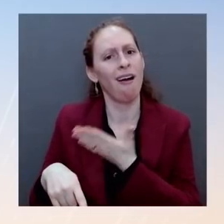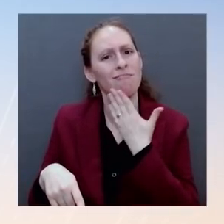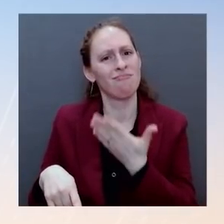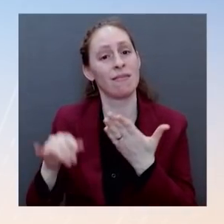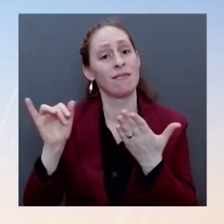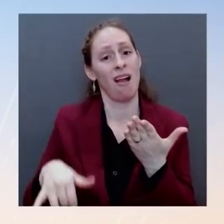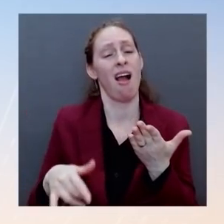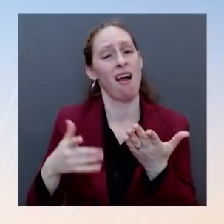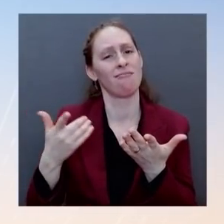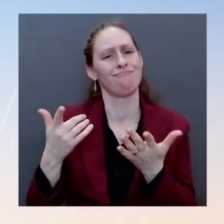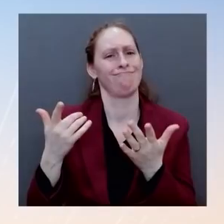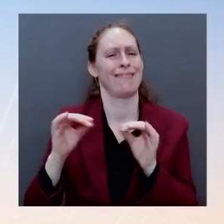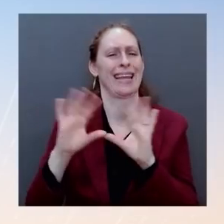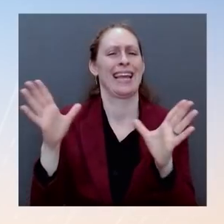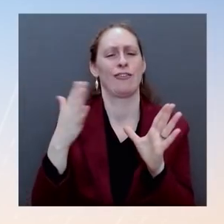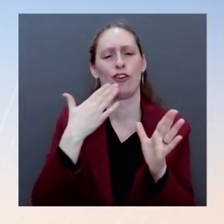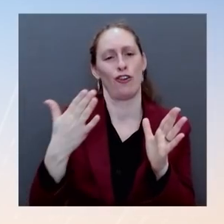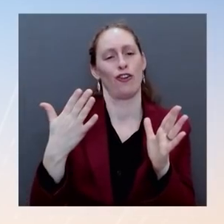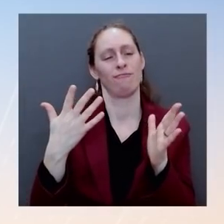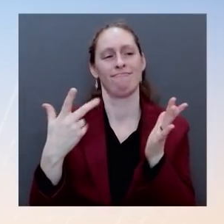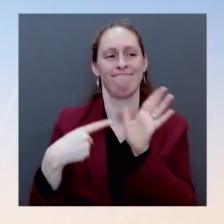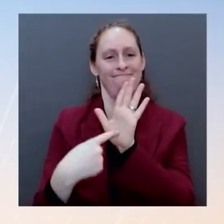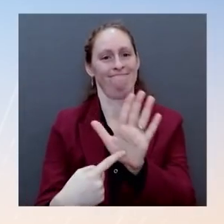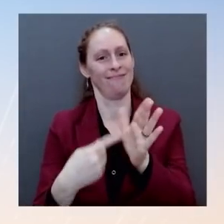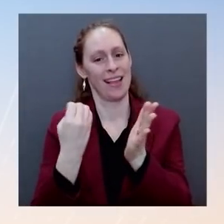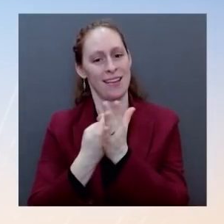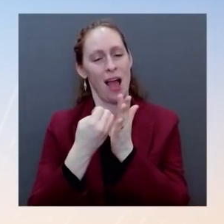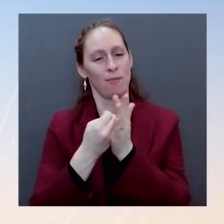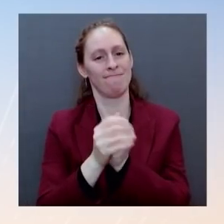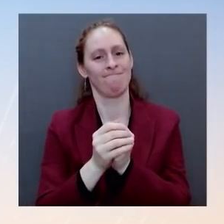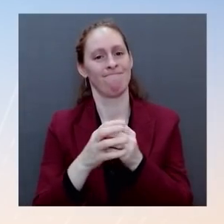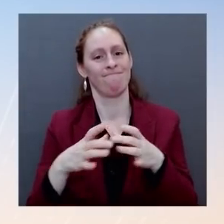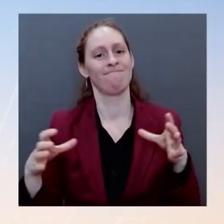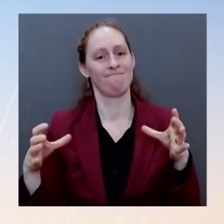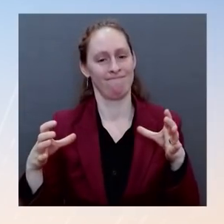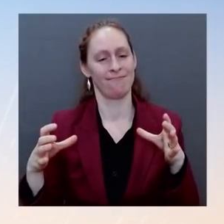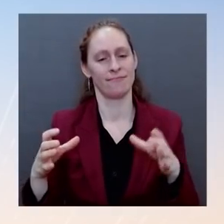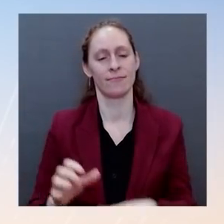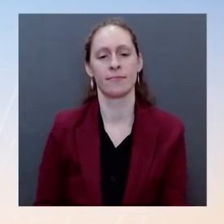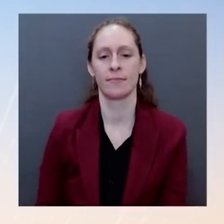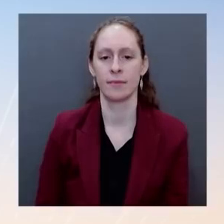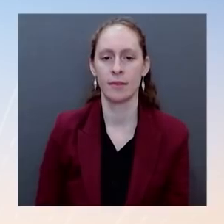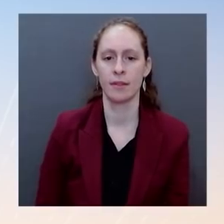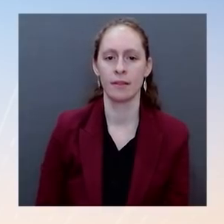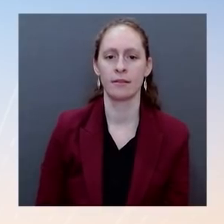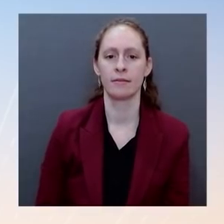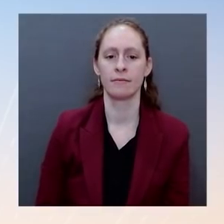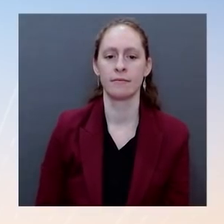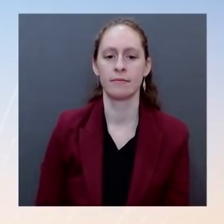And the last thing I would say is that for those typical folks sitting around the kitchen table, thinking about this coming year,